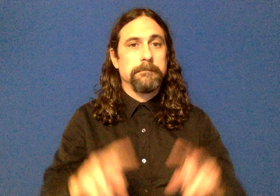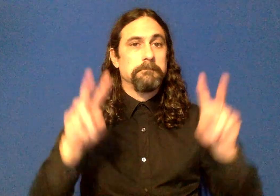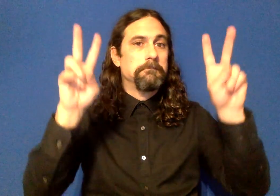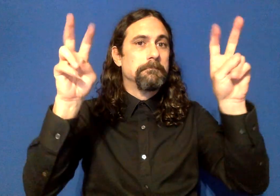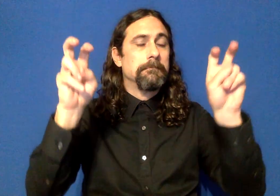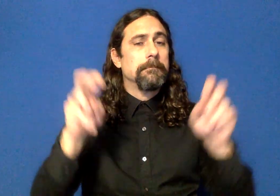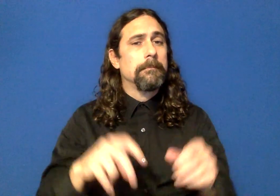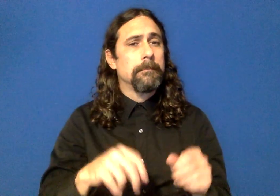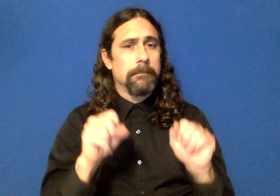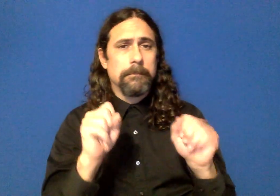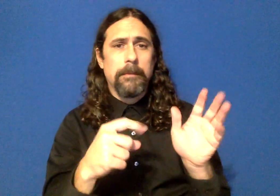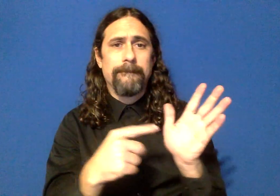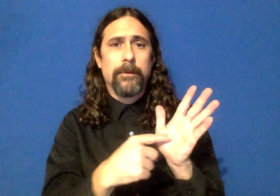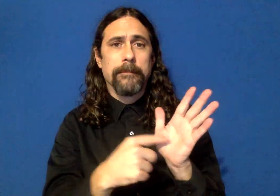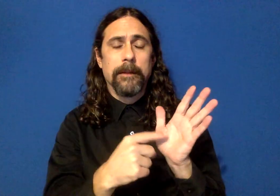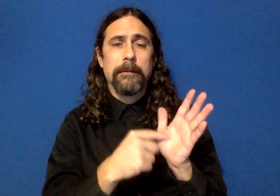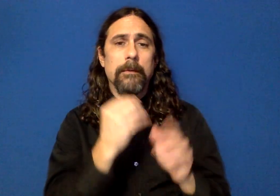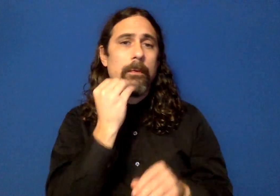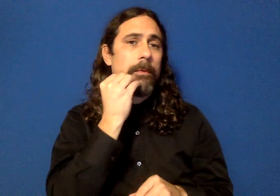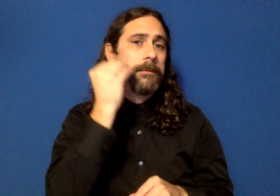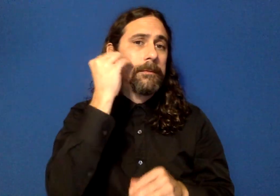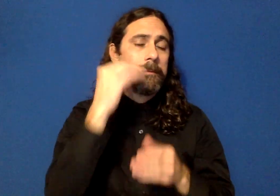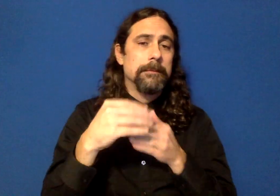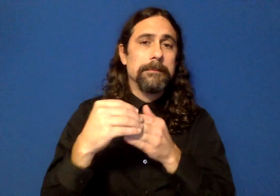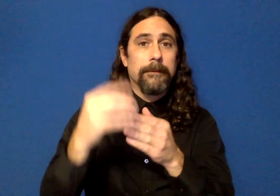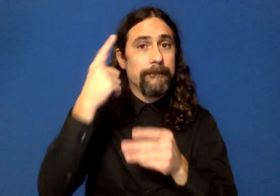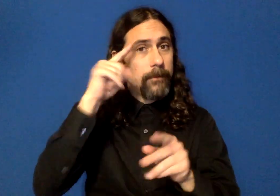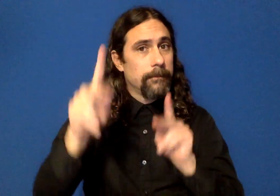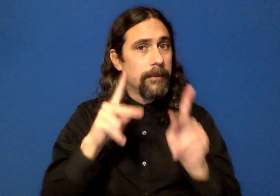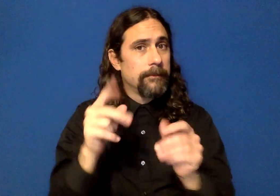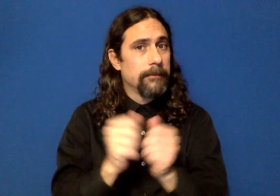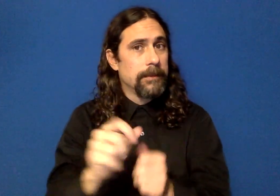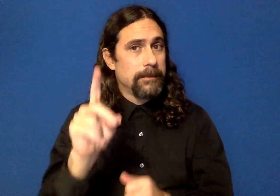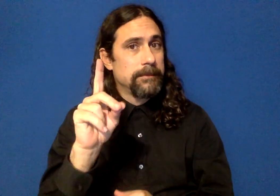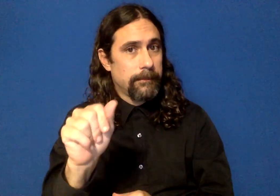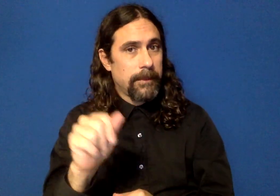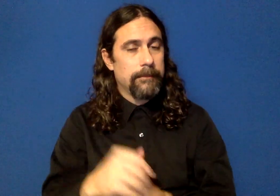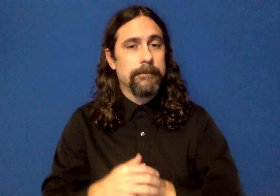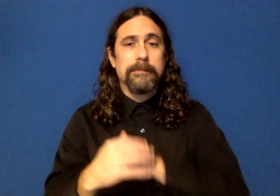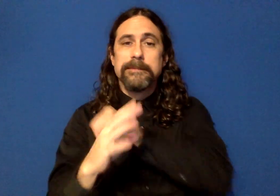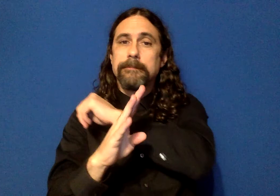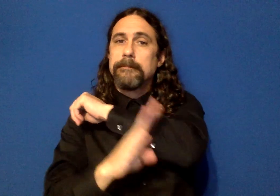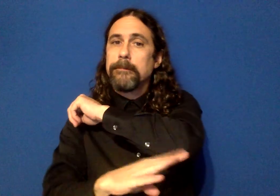Affordable Housing Guide for People with Disabilities September 2021